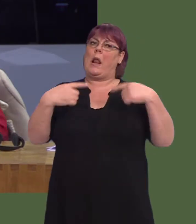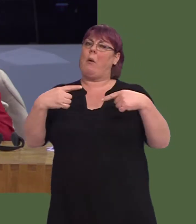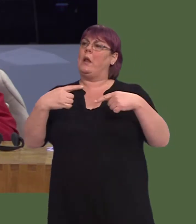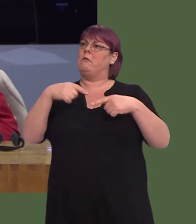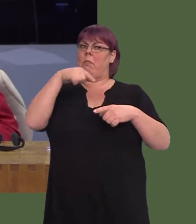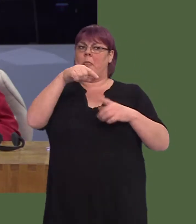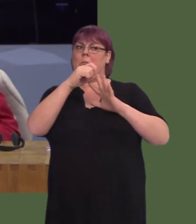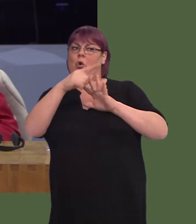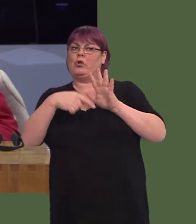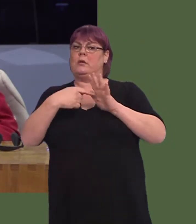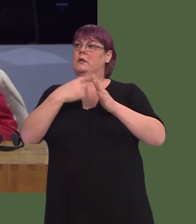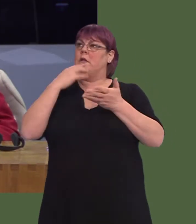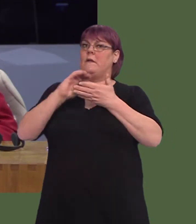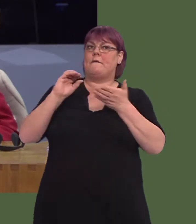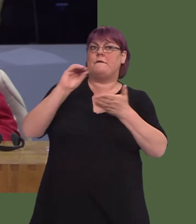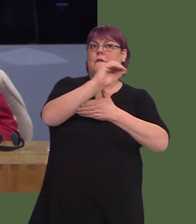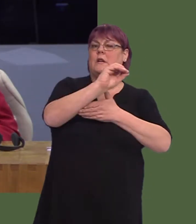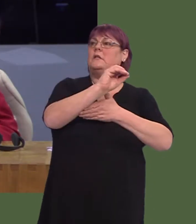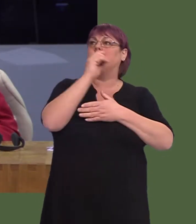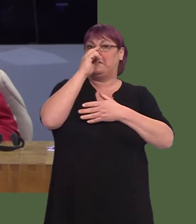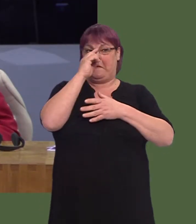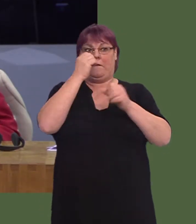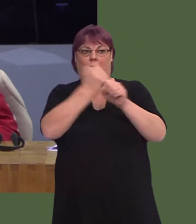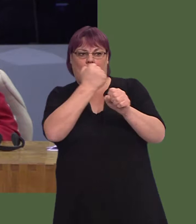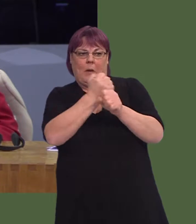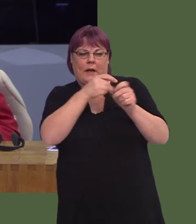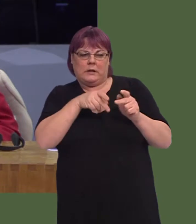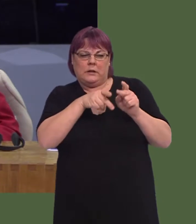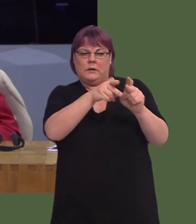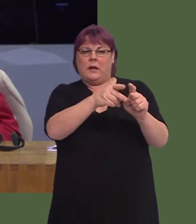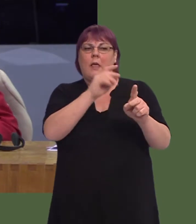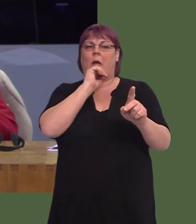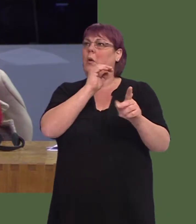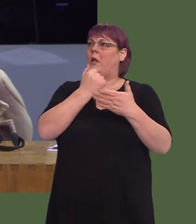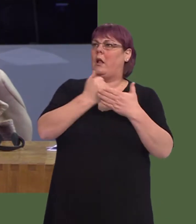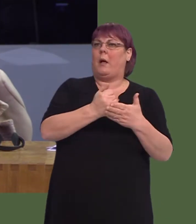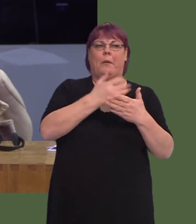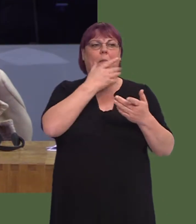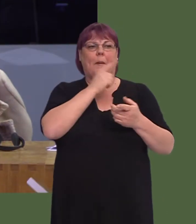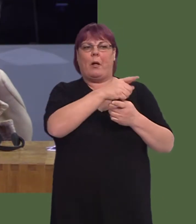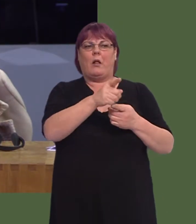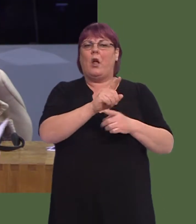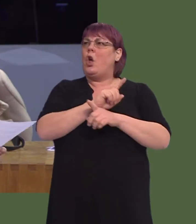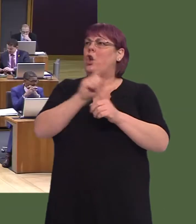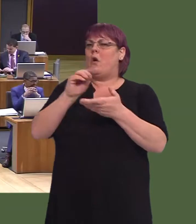make vital repairs that truly benefit the public, rather than those that benefit elected